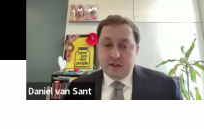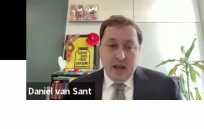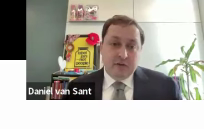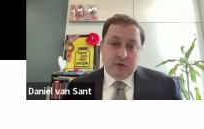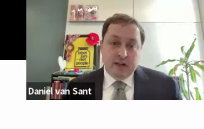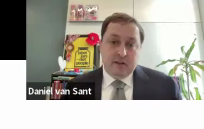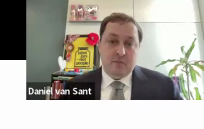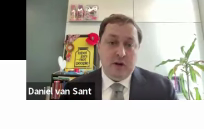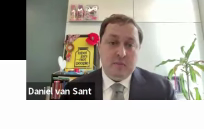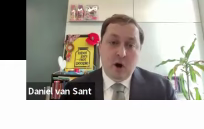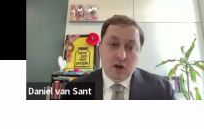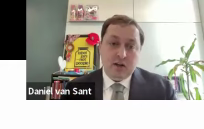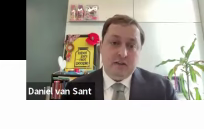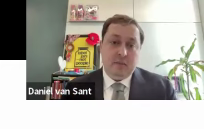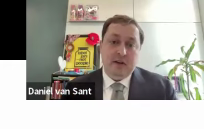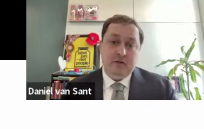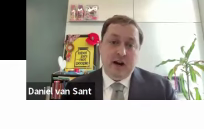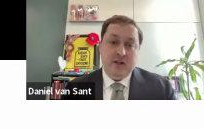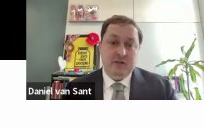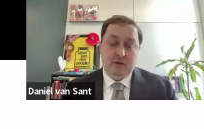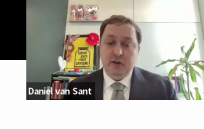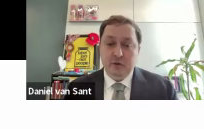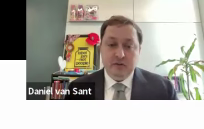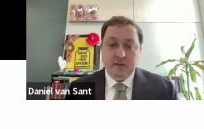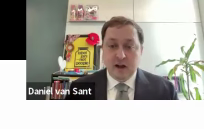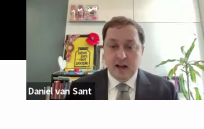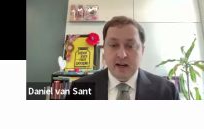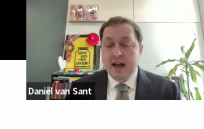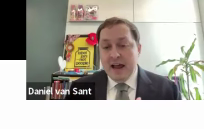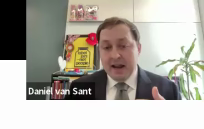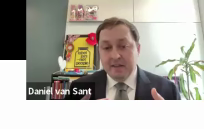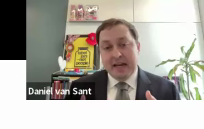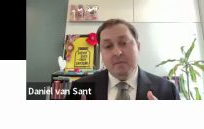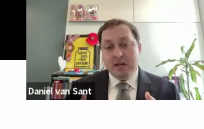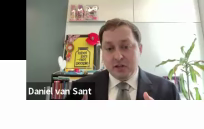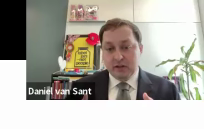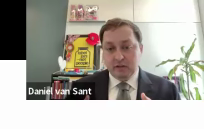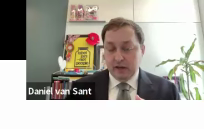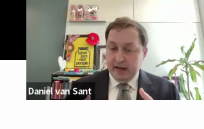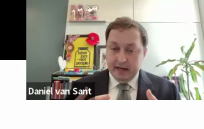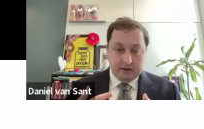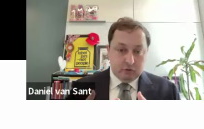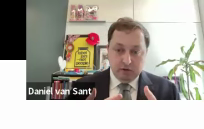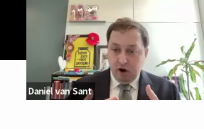the text reads the Des Moines Park, a summary of strategies for inclusive design. And then the image is a sort